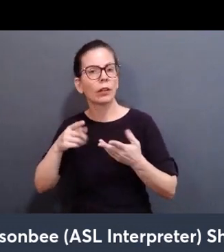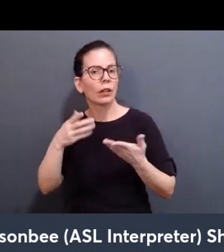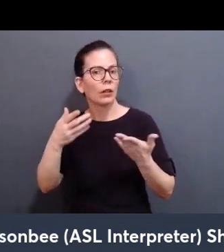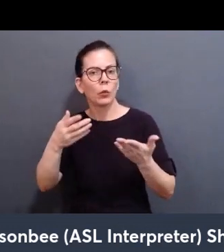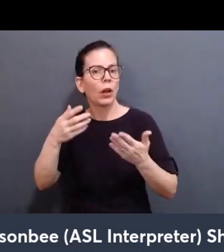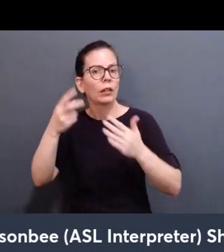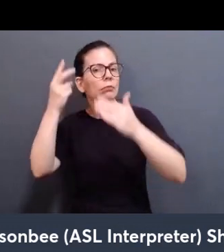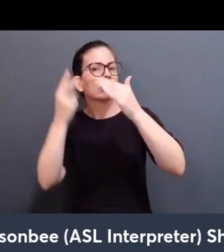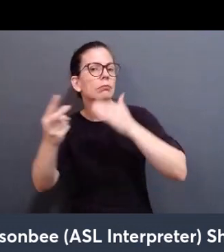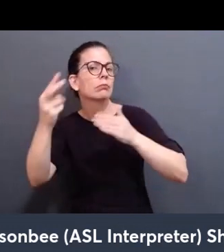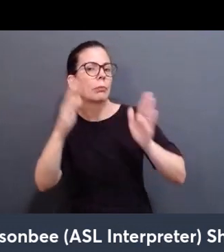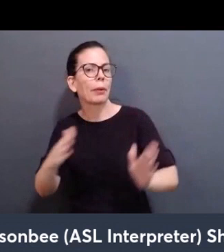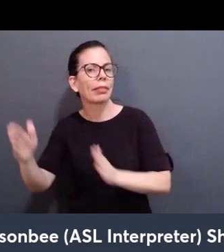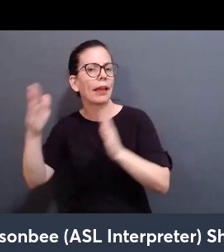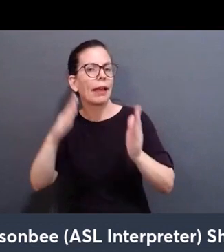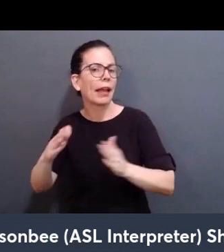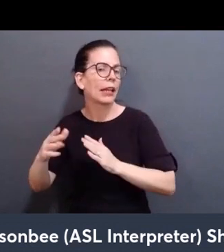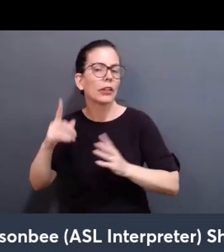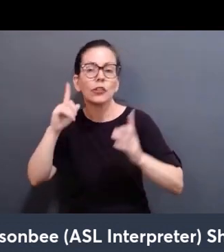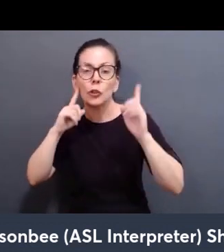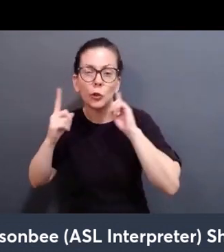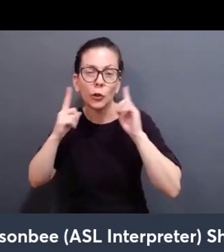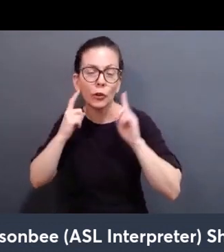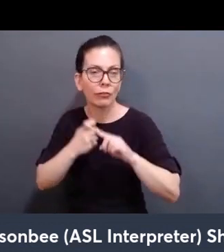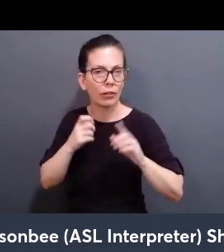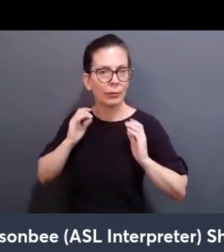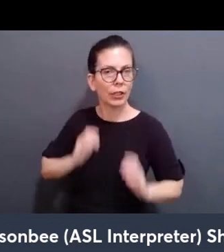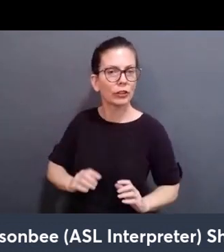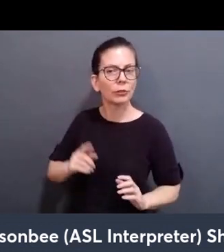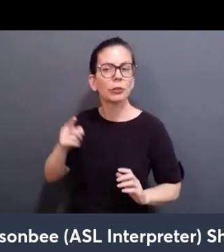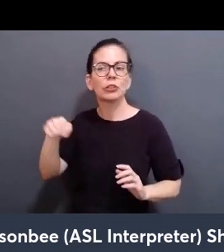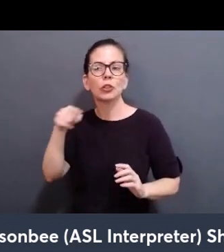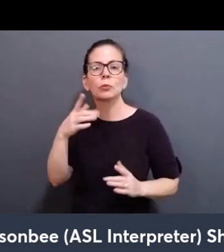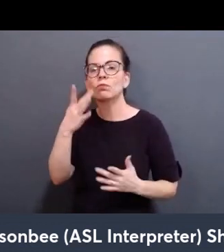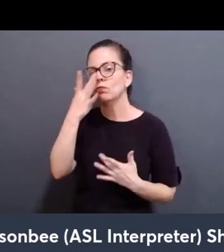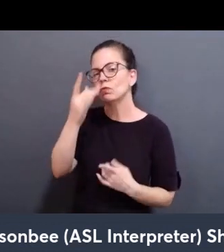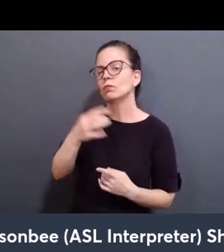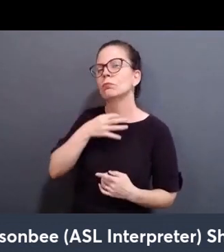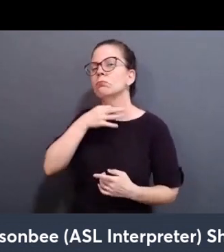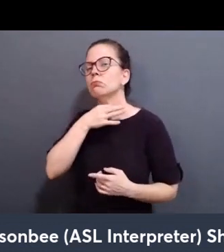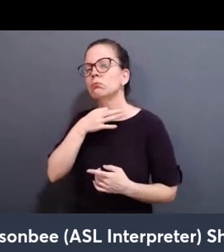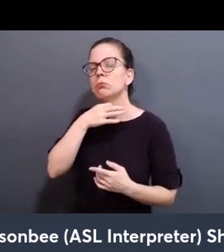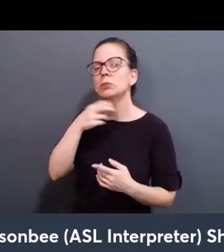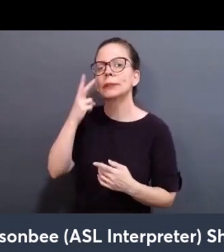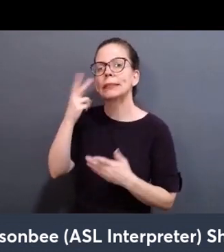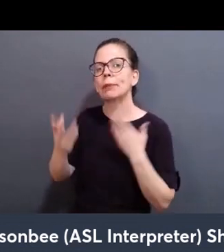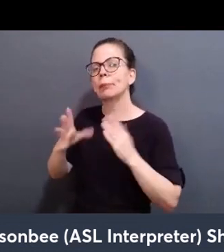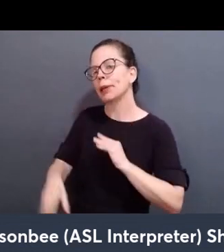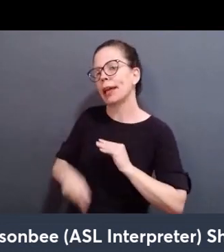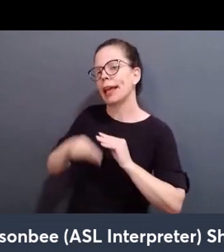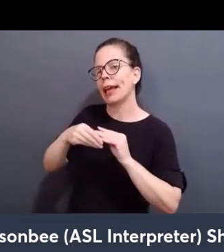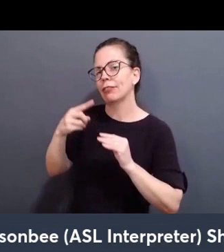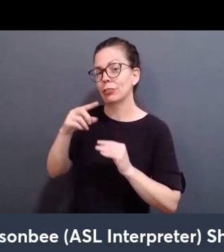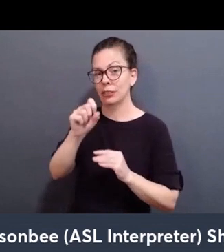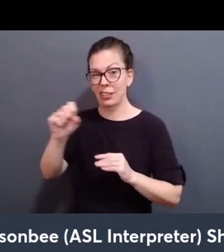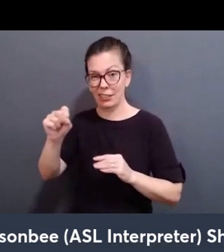What have you heard from customers that you're interested and looking into adding to StackSets? Anything you can talk about there?